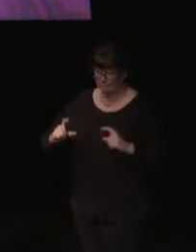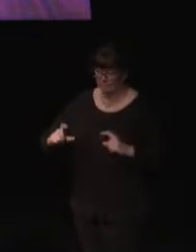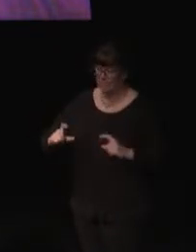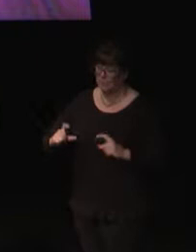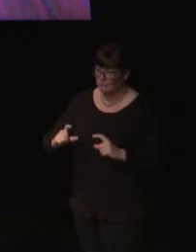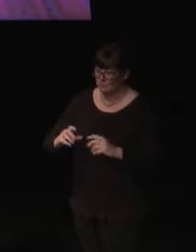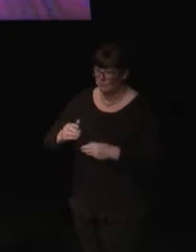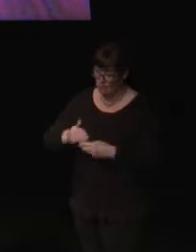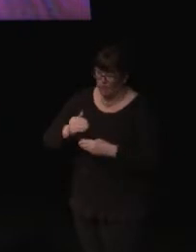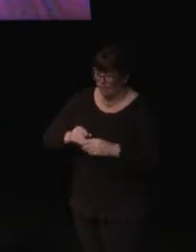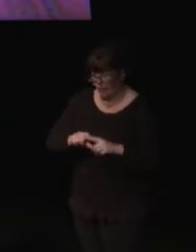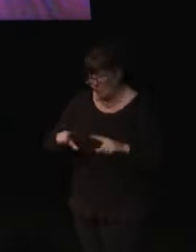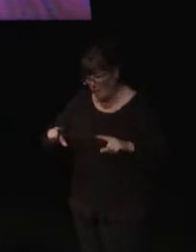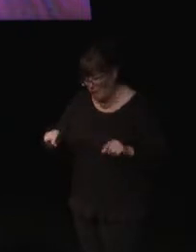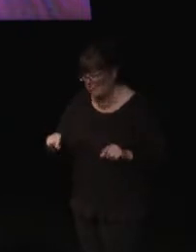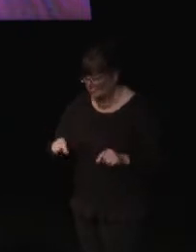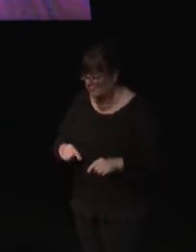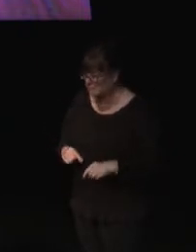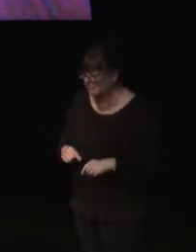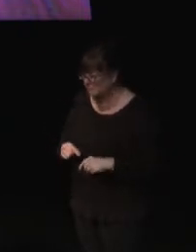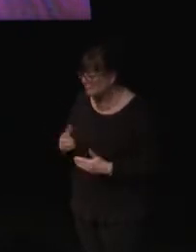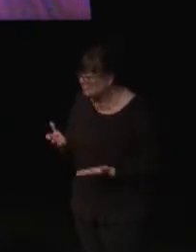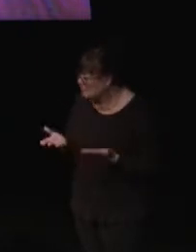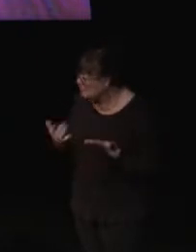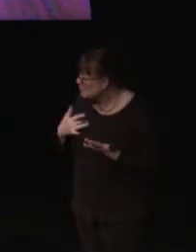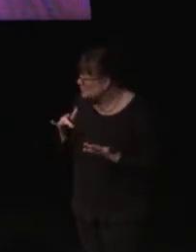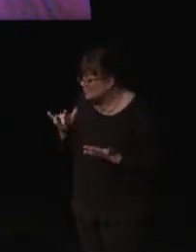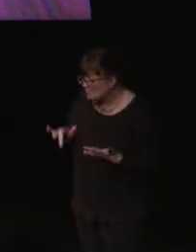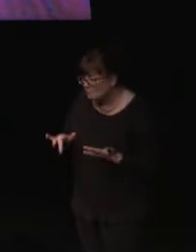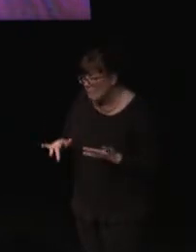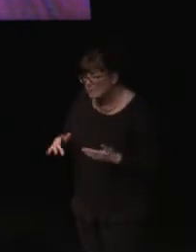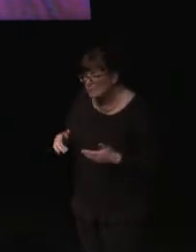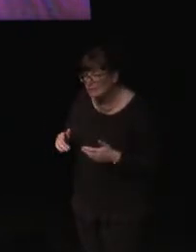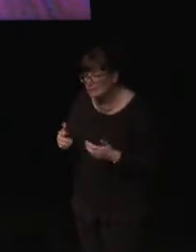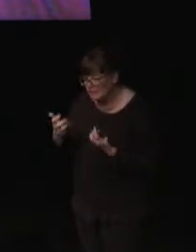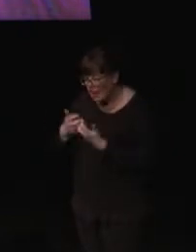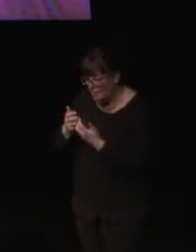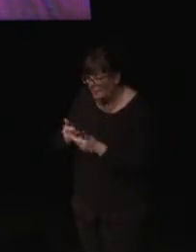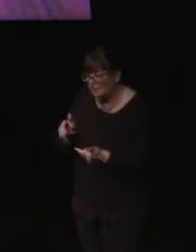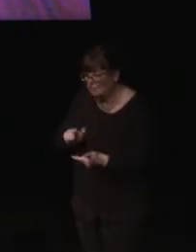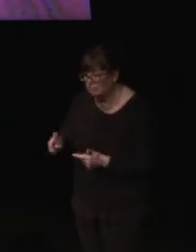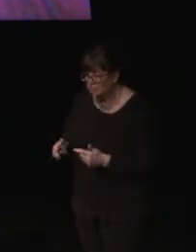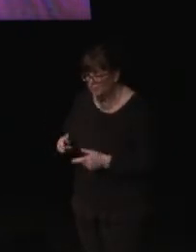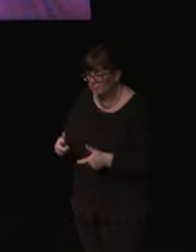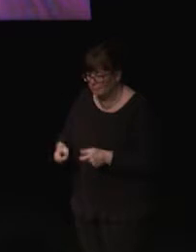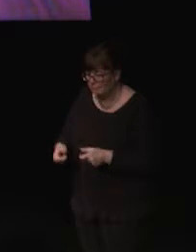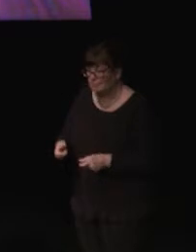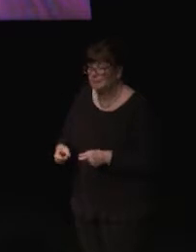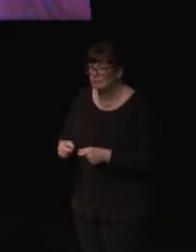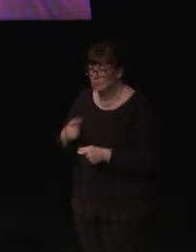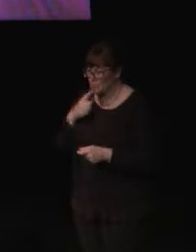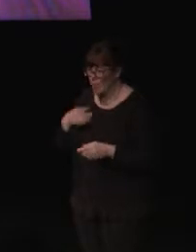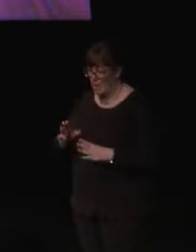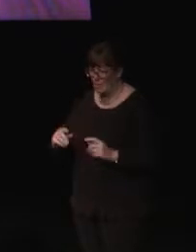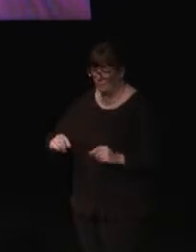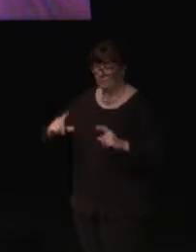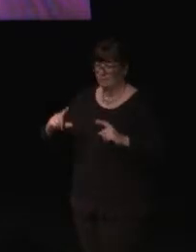Erm... you'll probably want some kind of button combination or other control to allow that text box to come in and out very quickly.